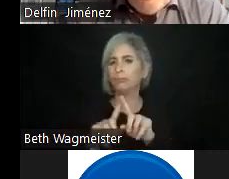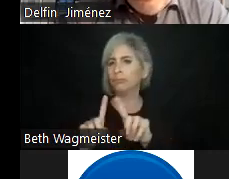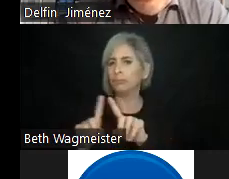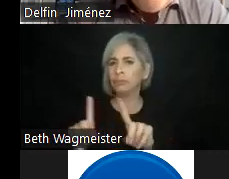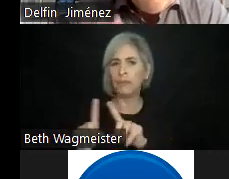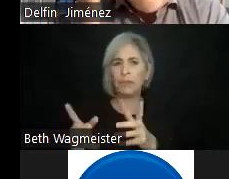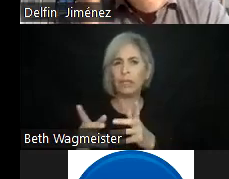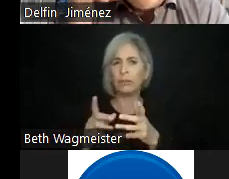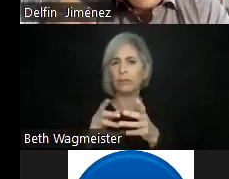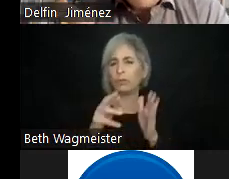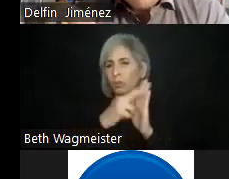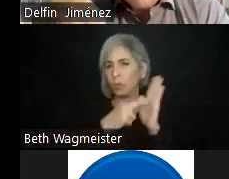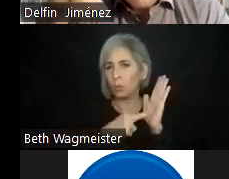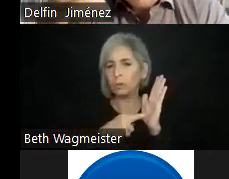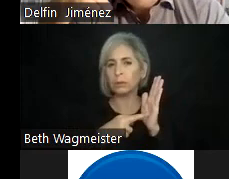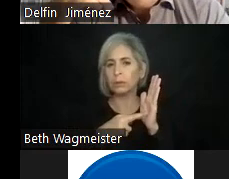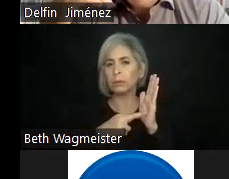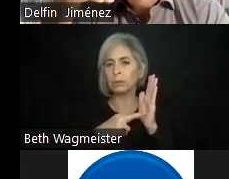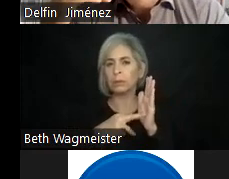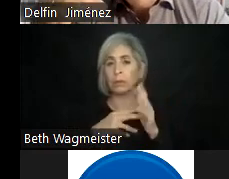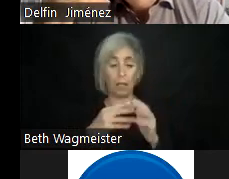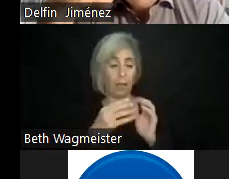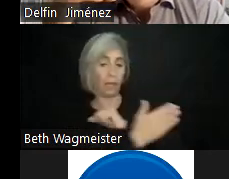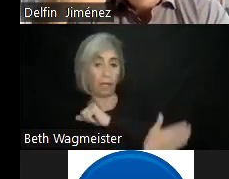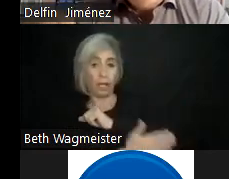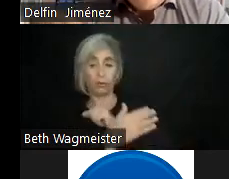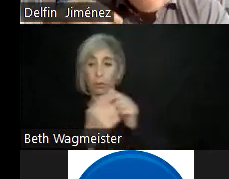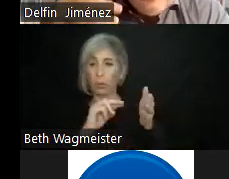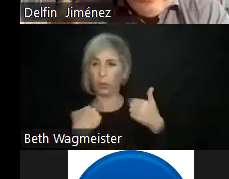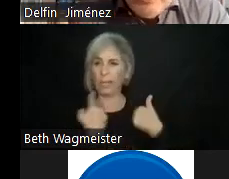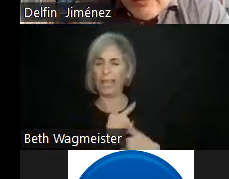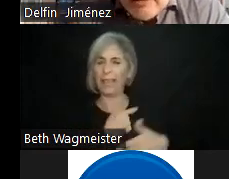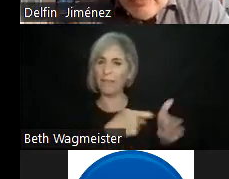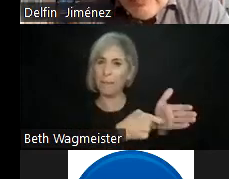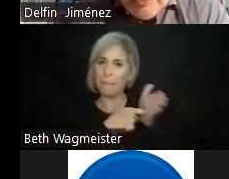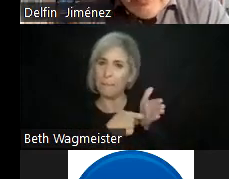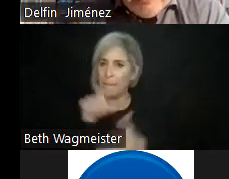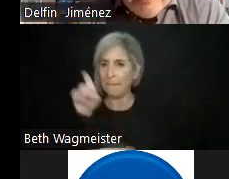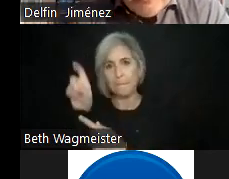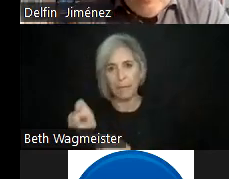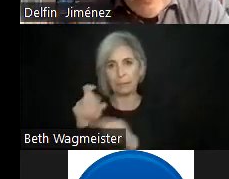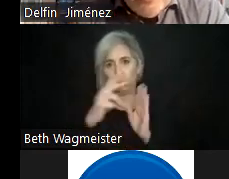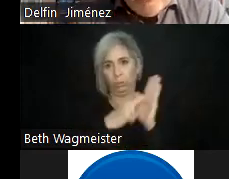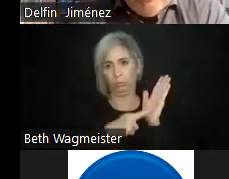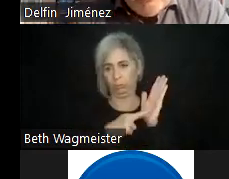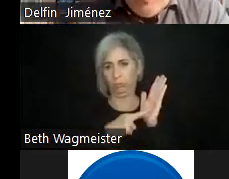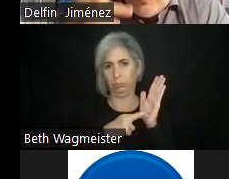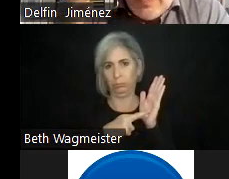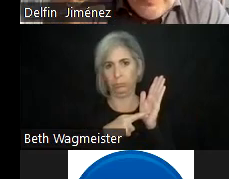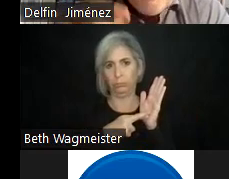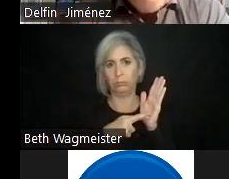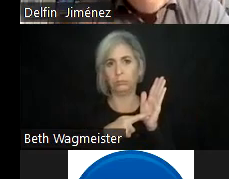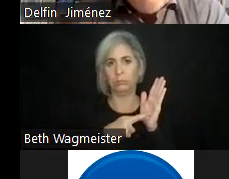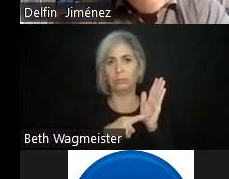we have in our country, what is the mandatory mandatory legislation and regulation, okay? Every